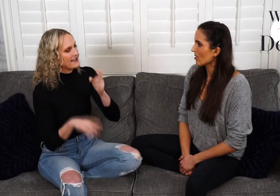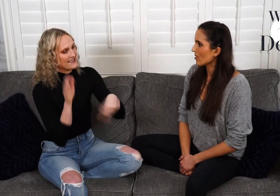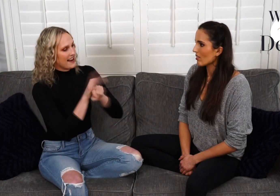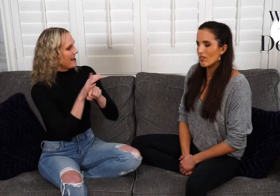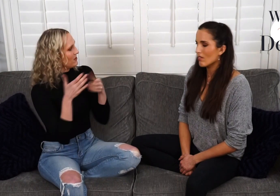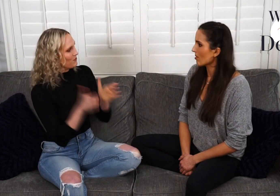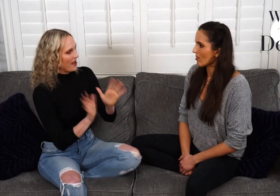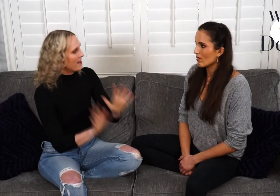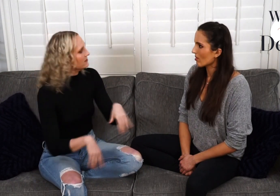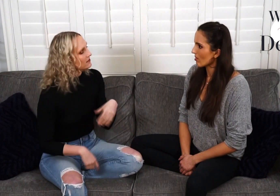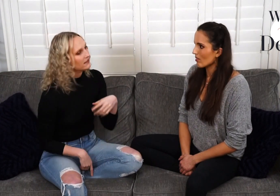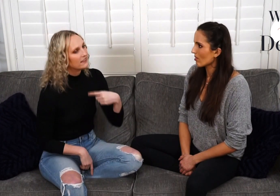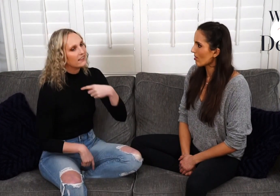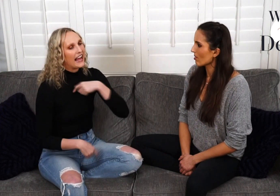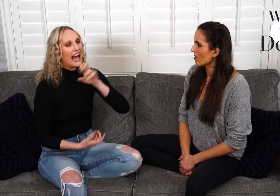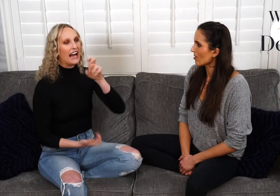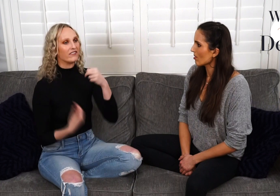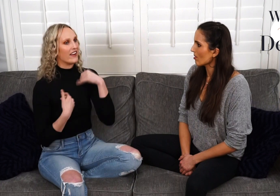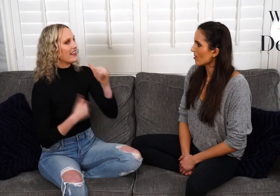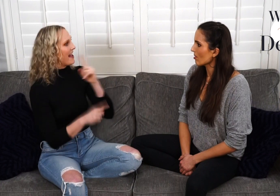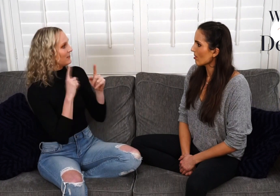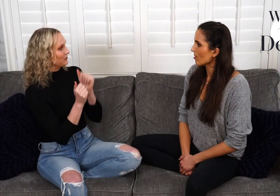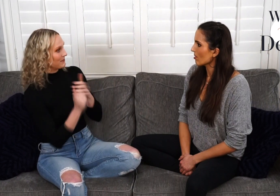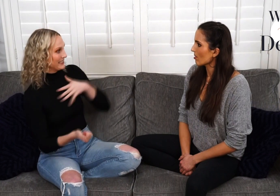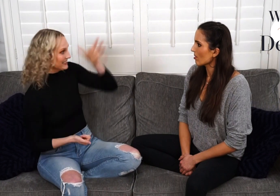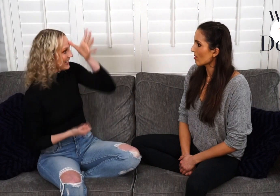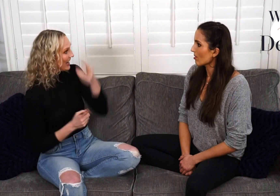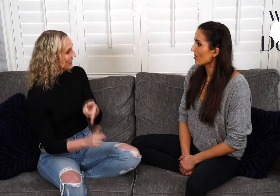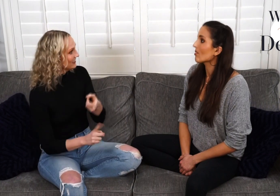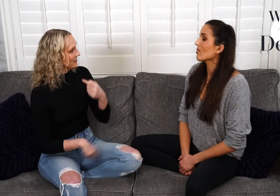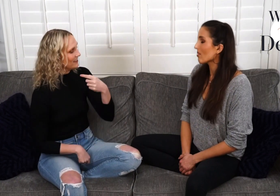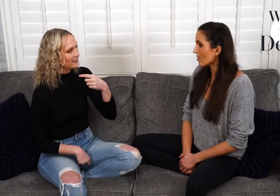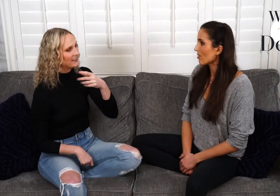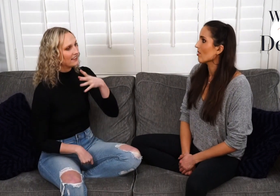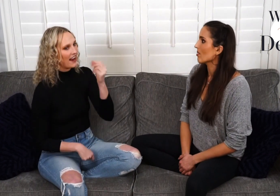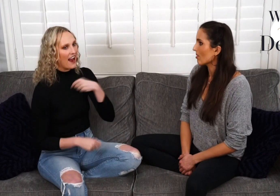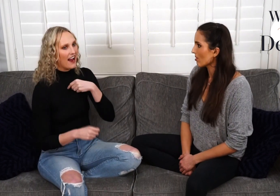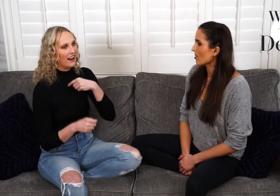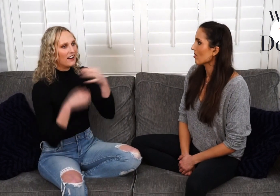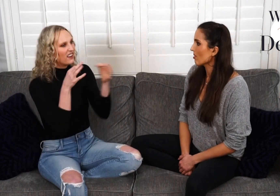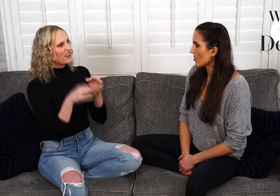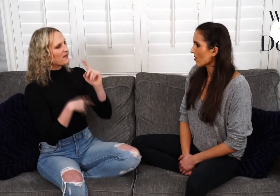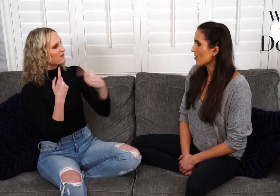in a negative way and it's funny because I even had this conversation with my dad and I explained